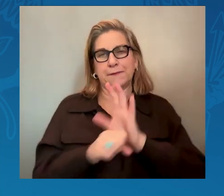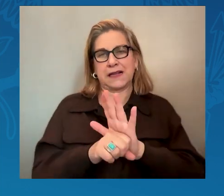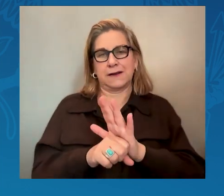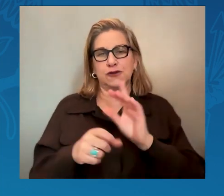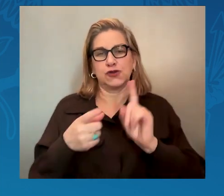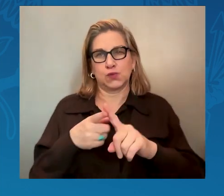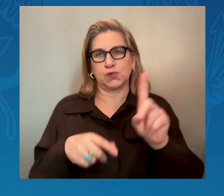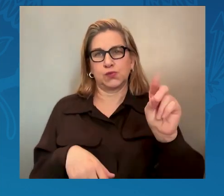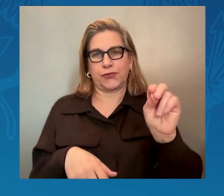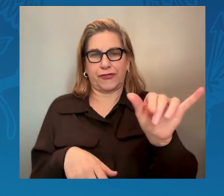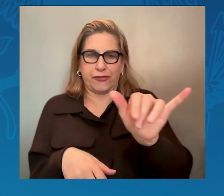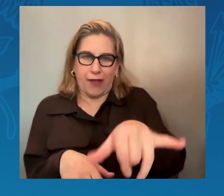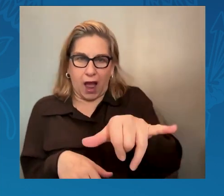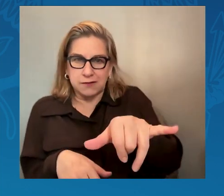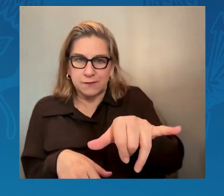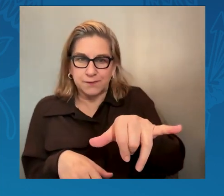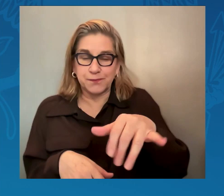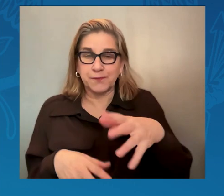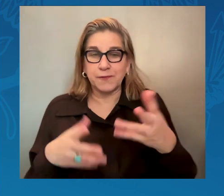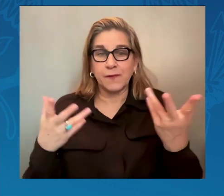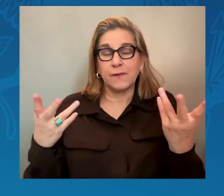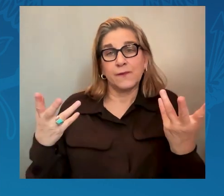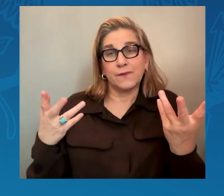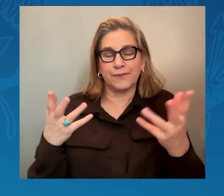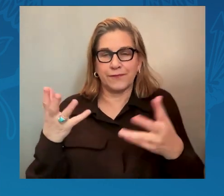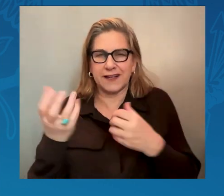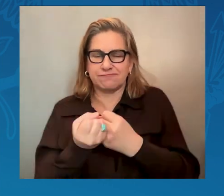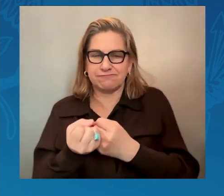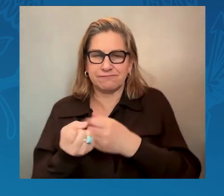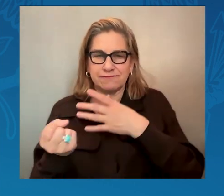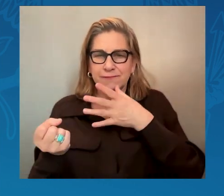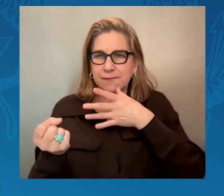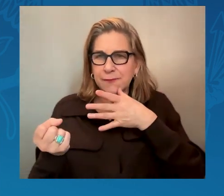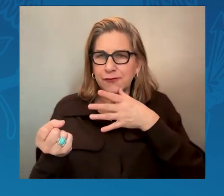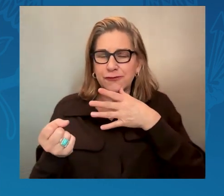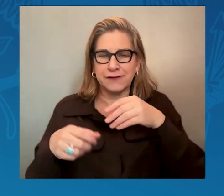to the conversation we're about to have. And to the cabinet members who are on the screen,